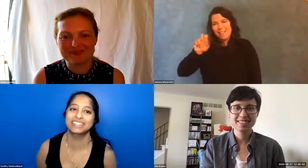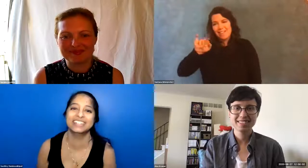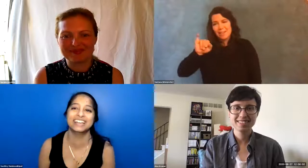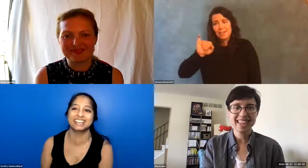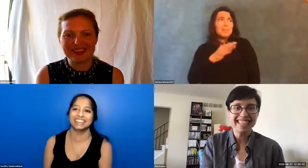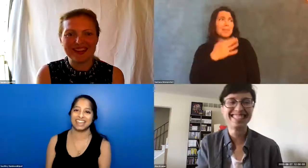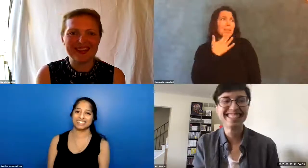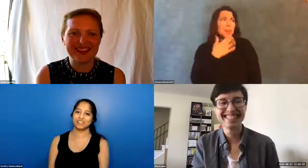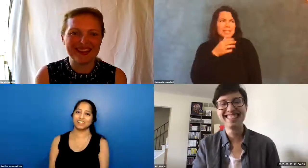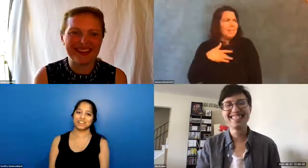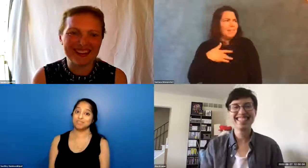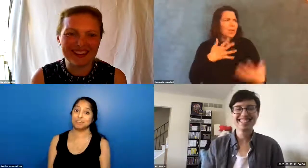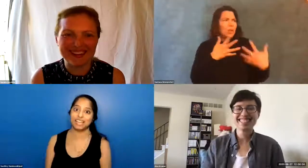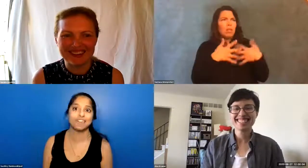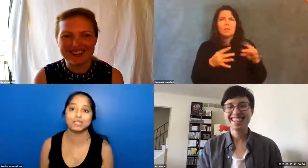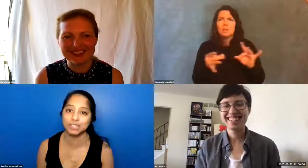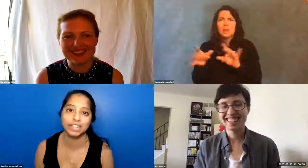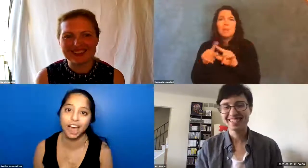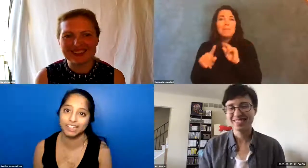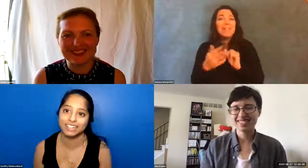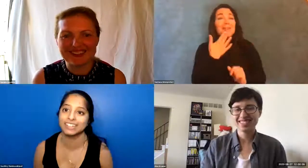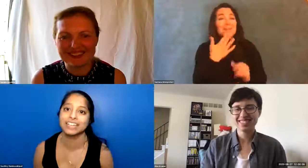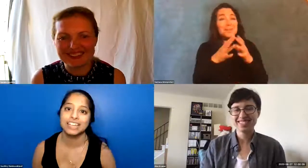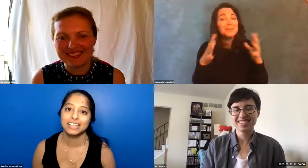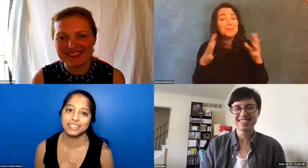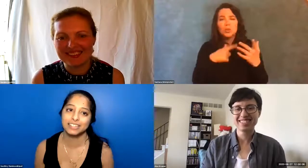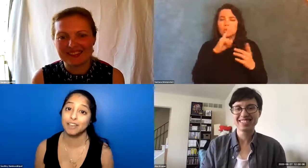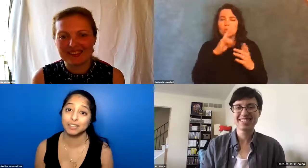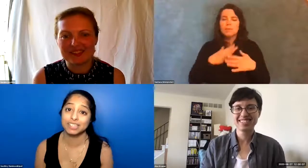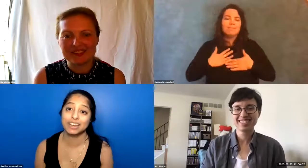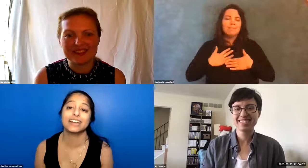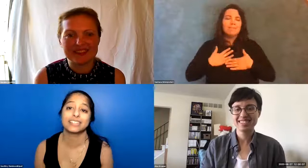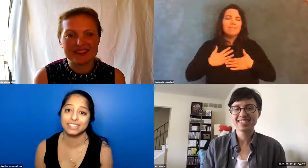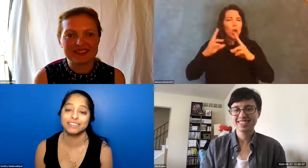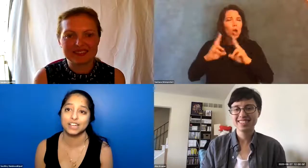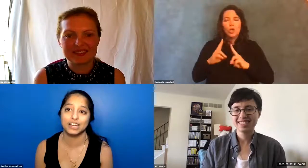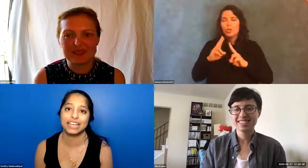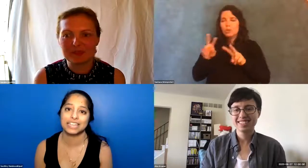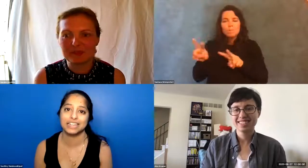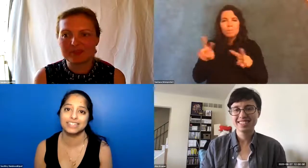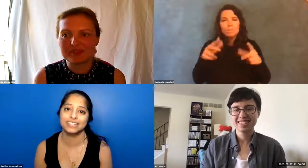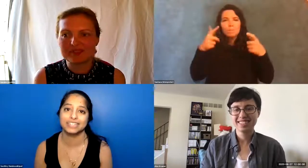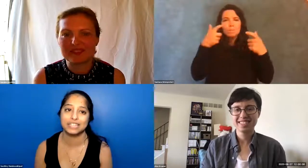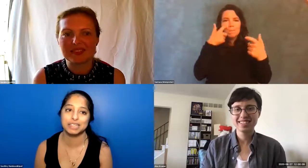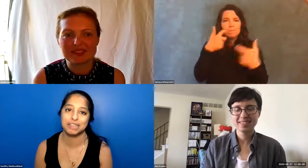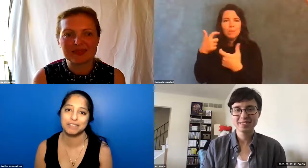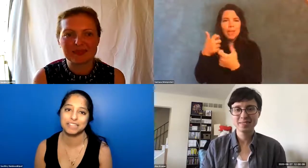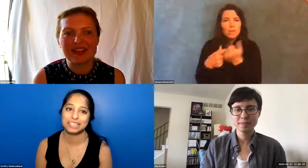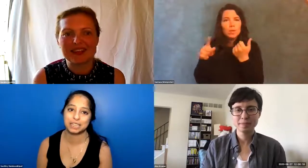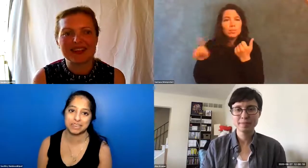I was really honored to get to see everyone's talks, and very excited to see everything.